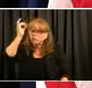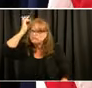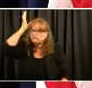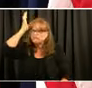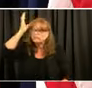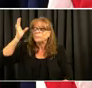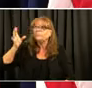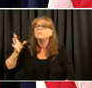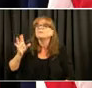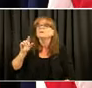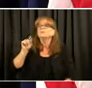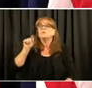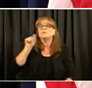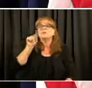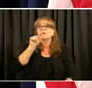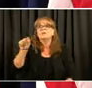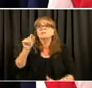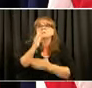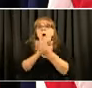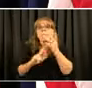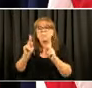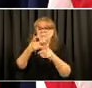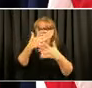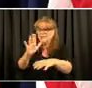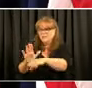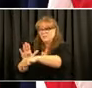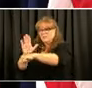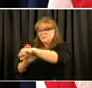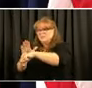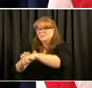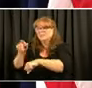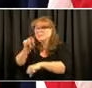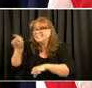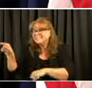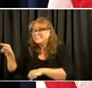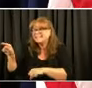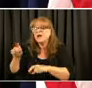they could evacuate it was only a few thousand people and the largest fire in state history